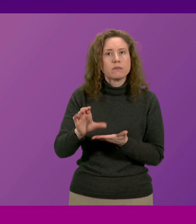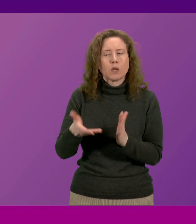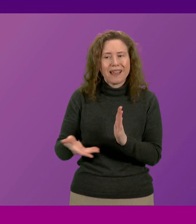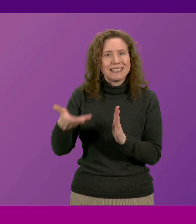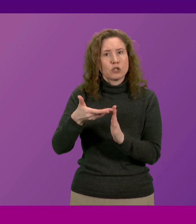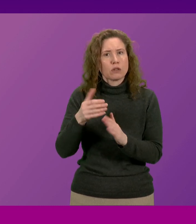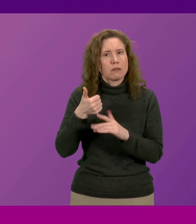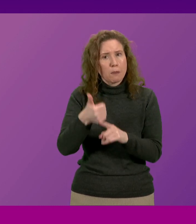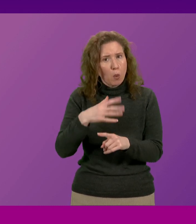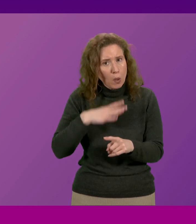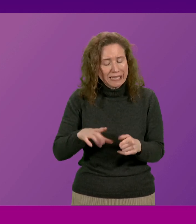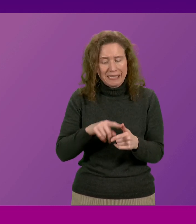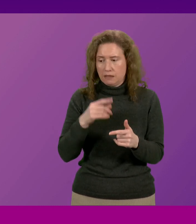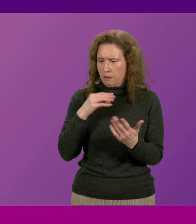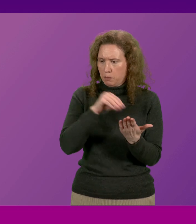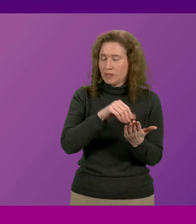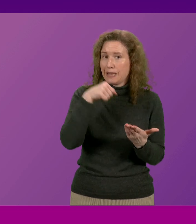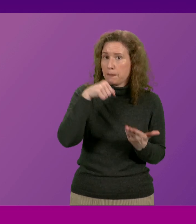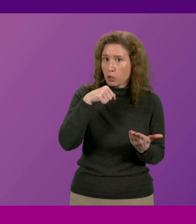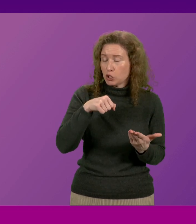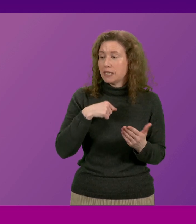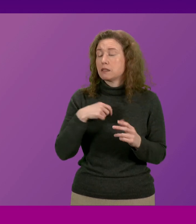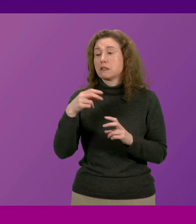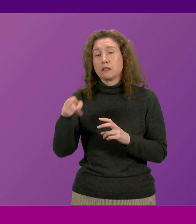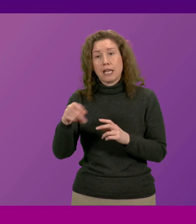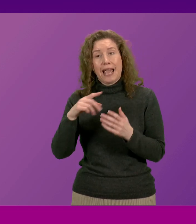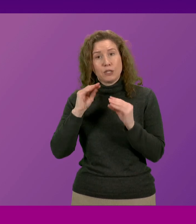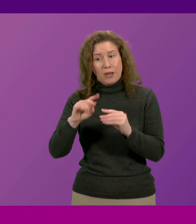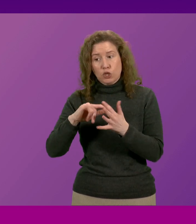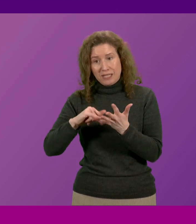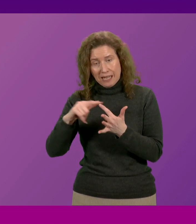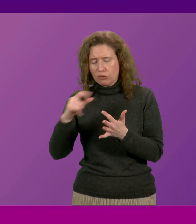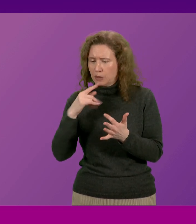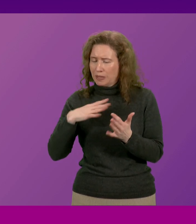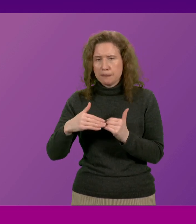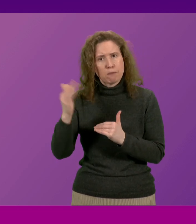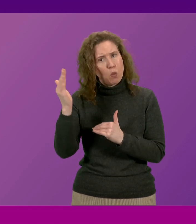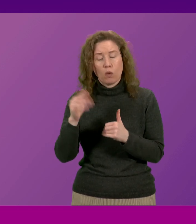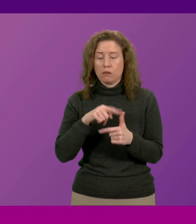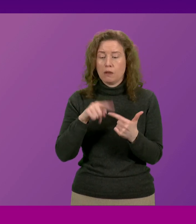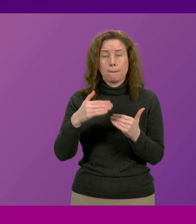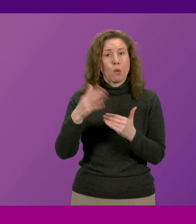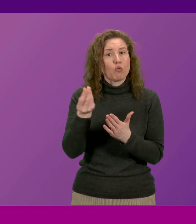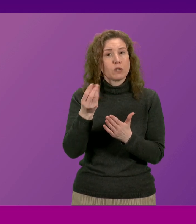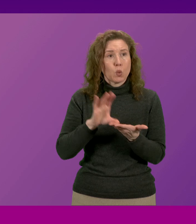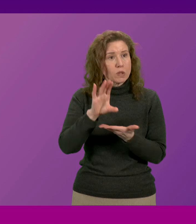needs, which were proposed in the budget and argued for by the Cabinet Secretary for Education and Skills. We have allocated more resources to boost local government funding, so that local